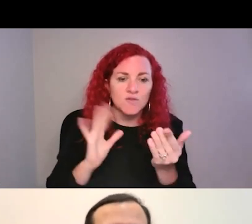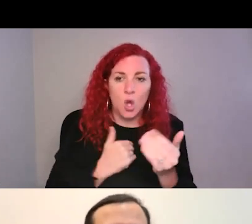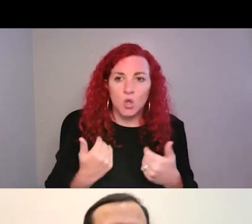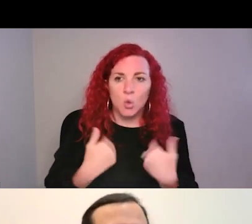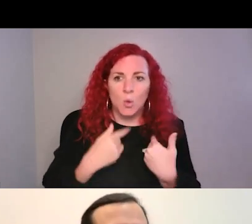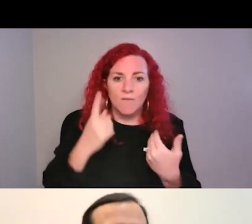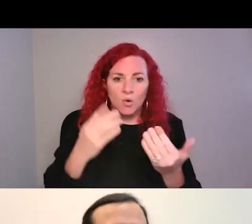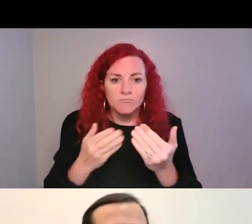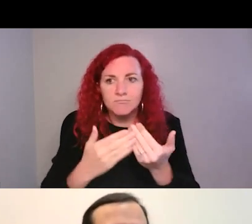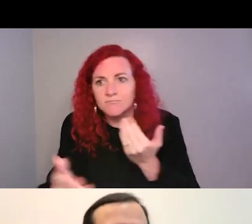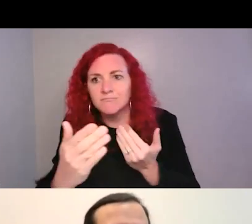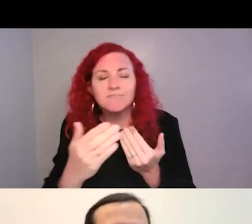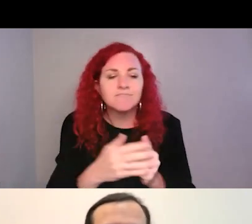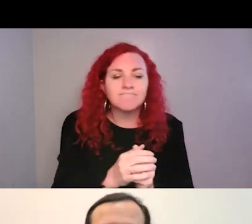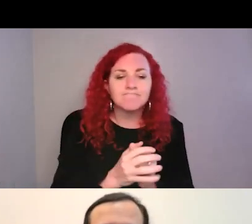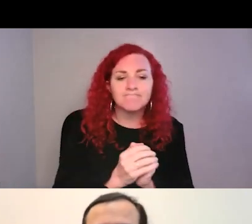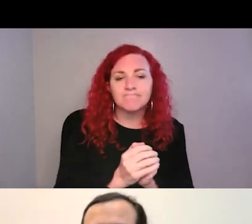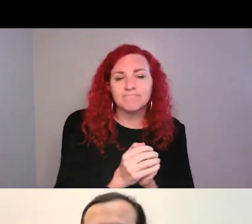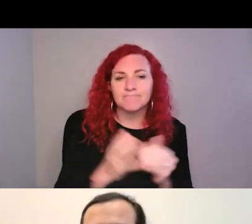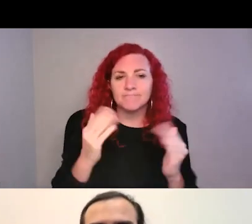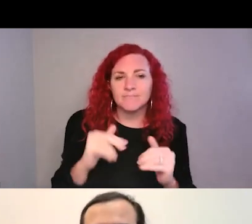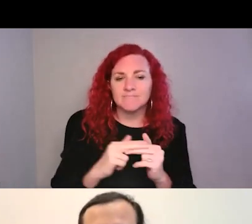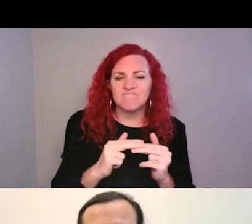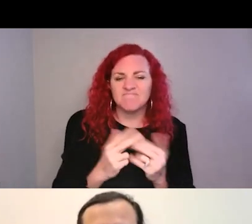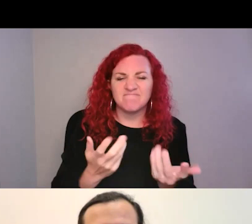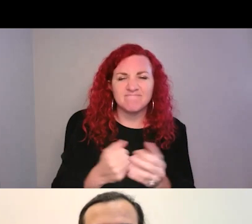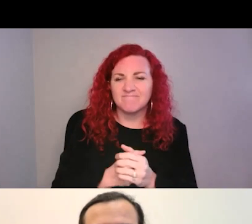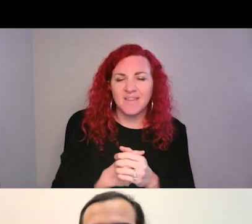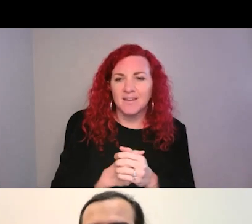THE CRISIS SLIDE IS A BIBLIOGRAPHY OF A BUNCH OF